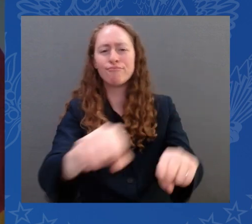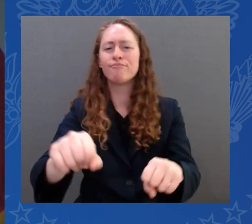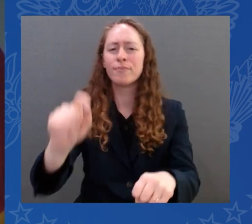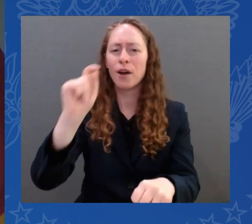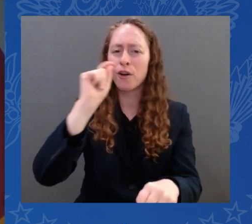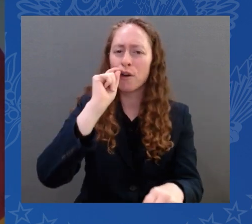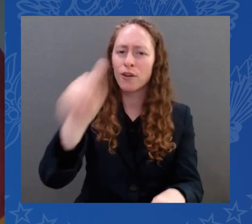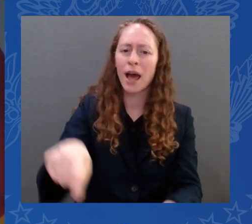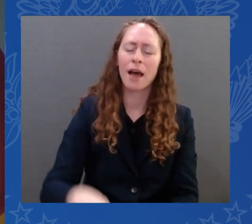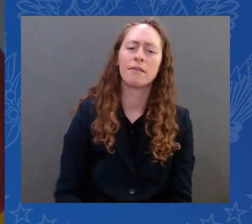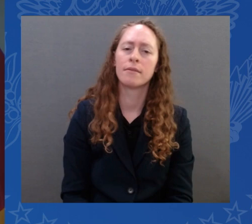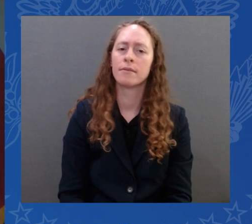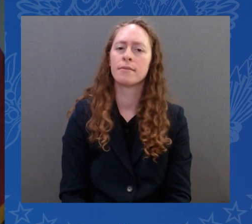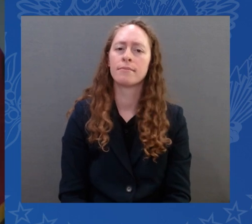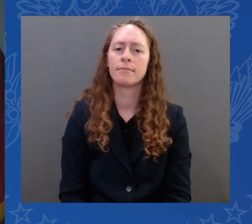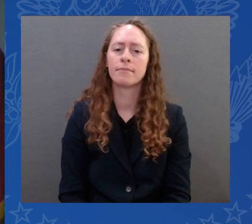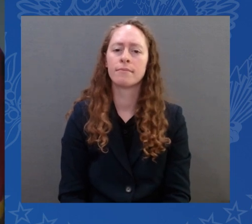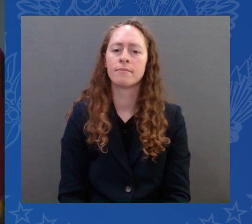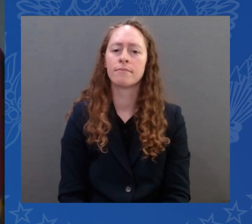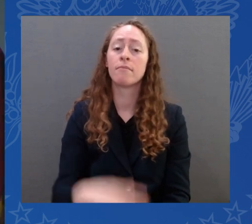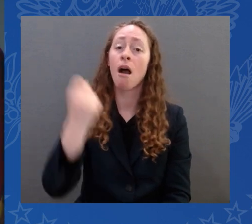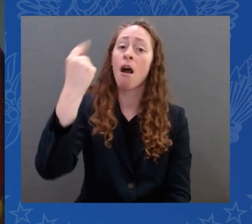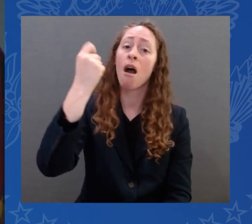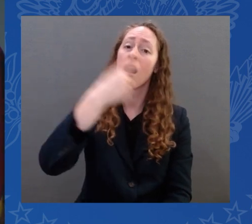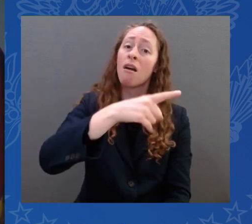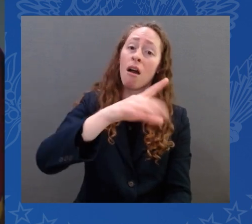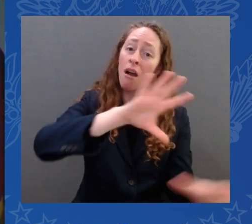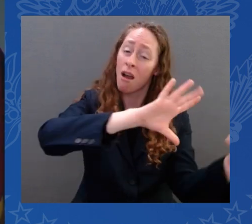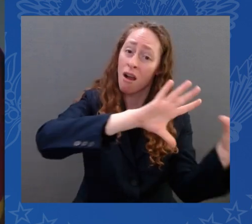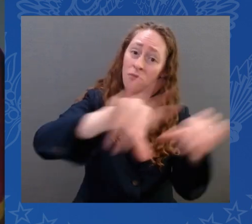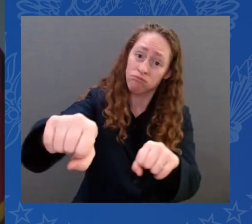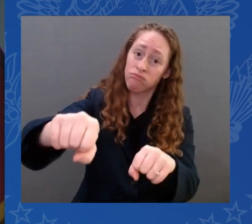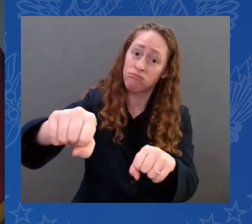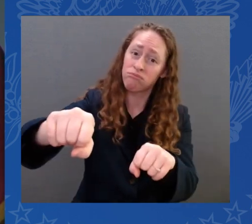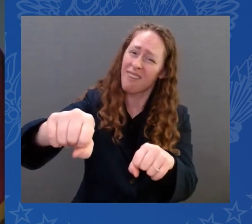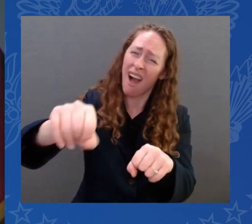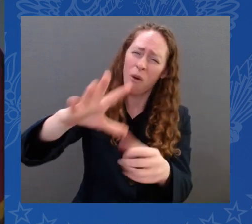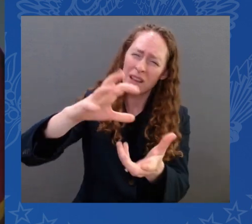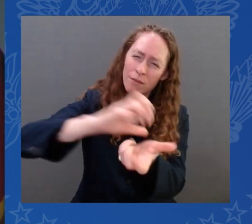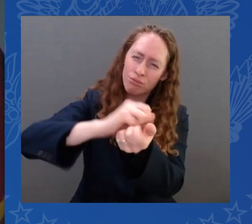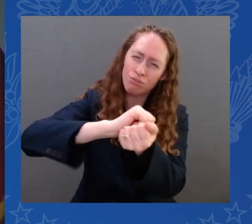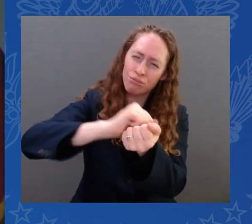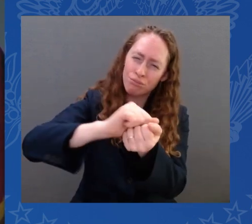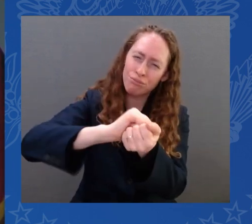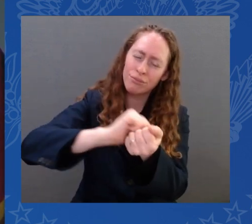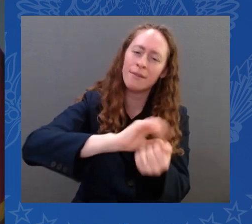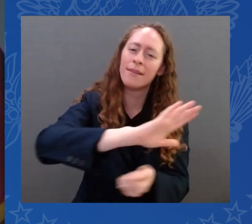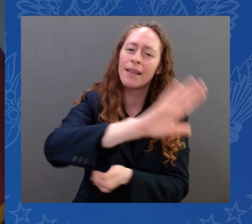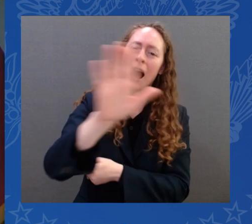and identity of the Ukrainian people, attacking schools, nurseries, hospitals,